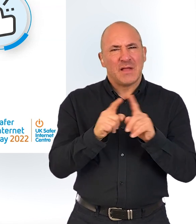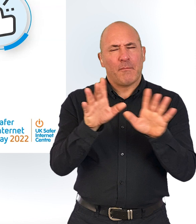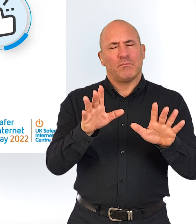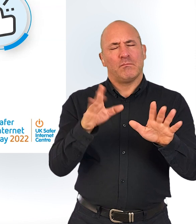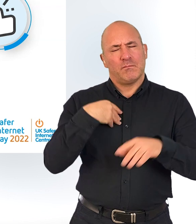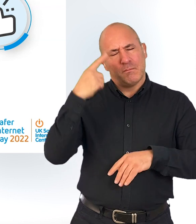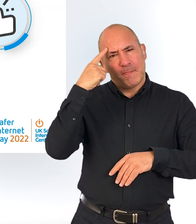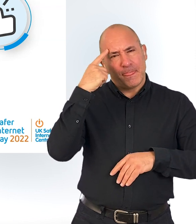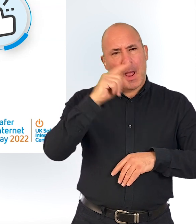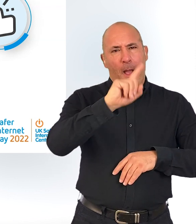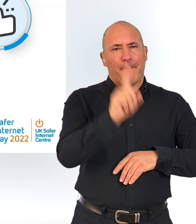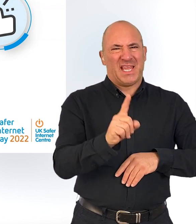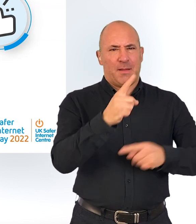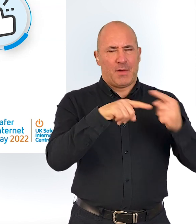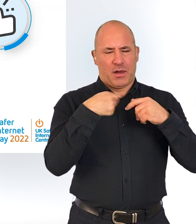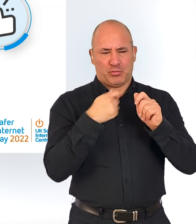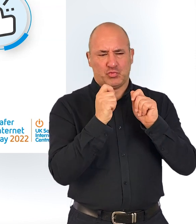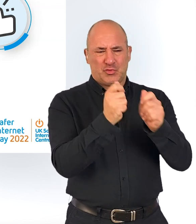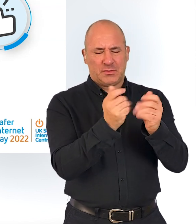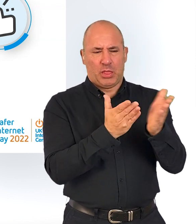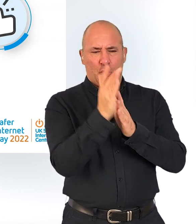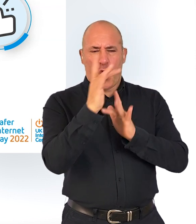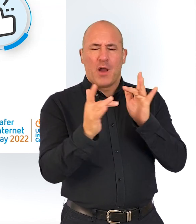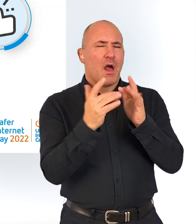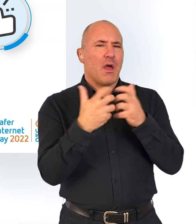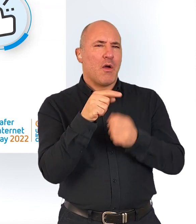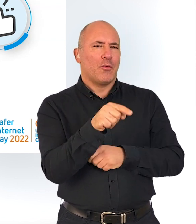but we also need to think about how people are treated online too.